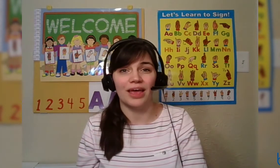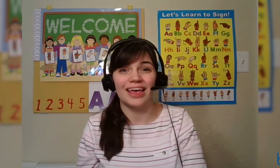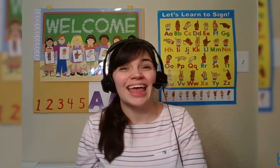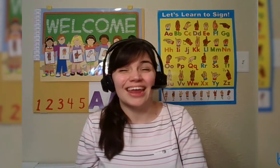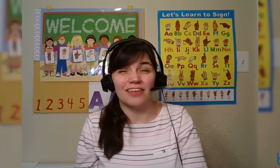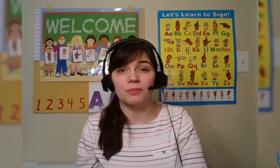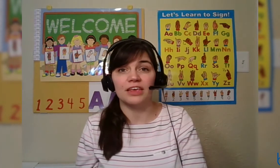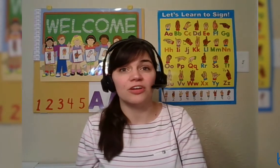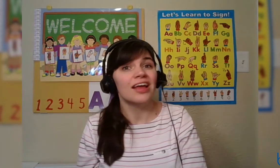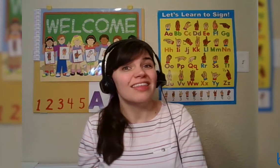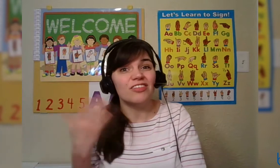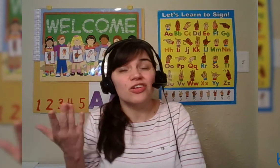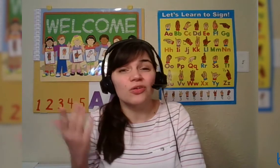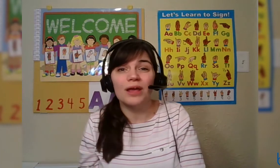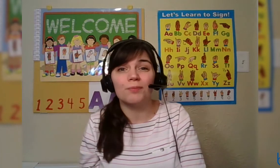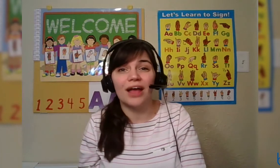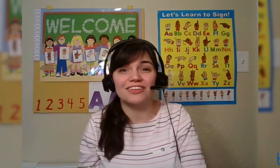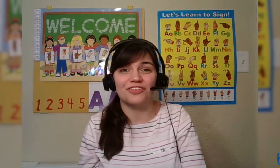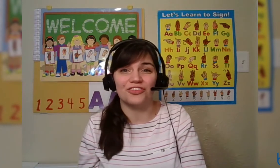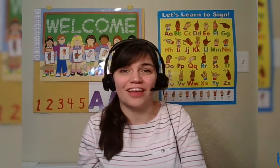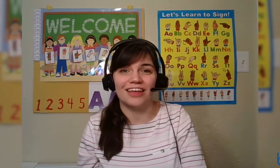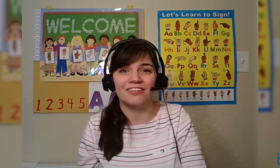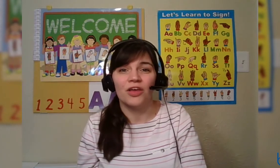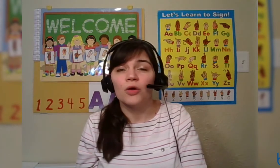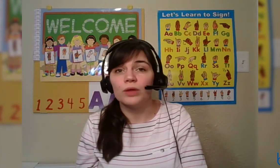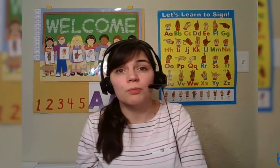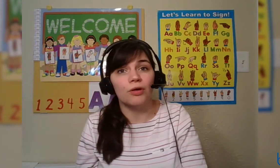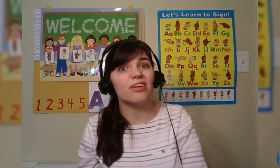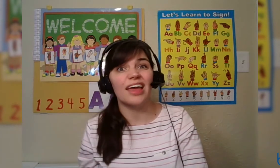way and as a beginner that's a good way to practice your signs. Read a book and